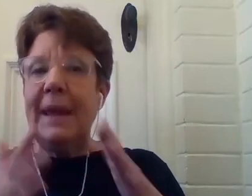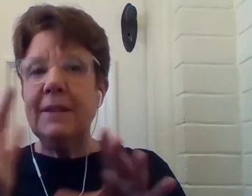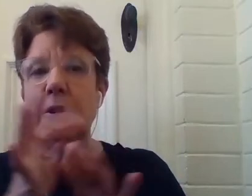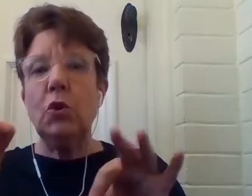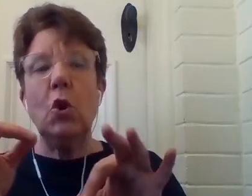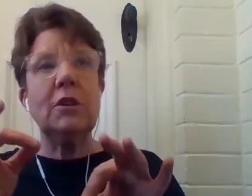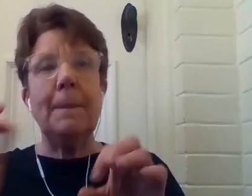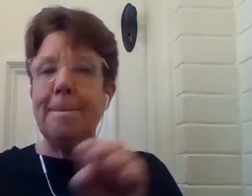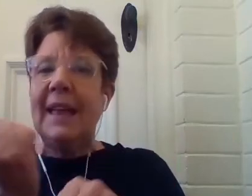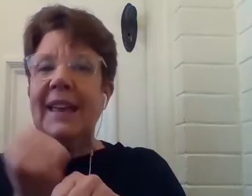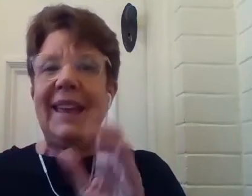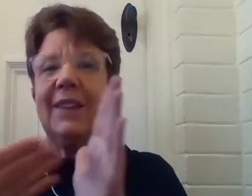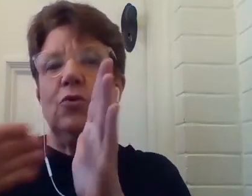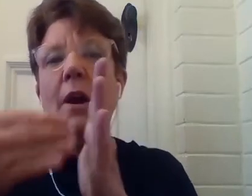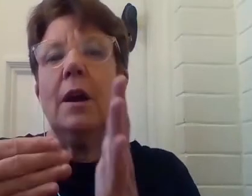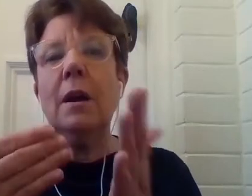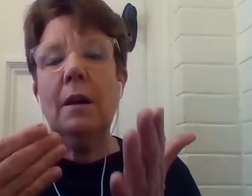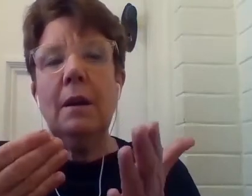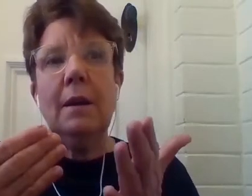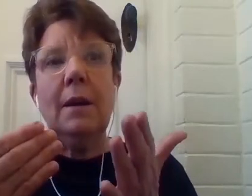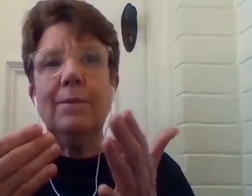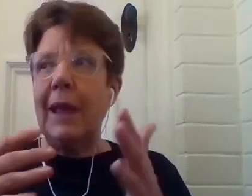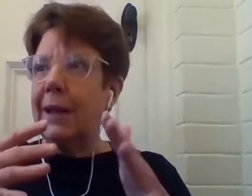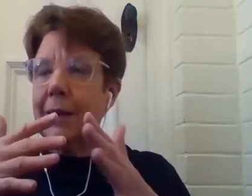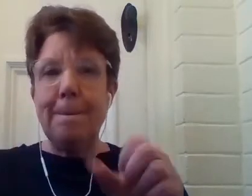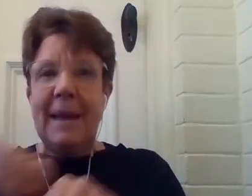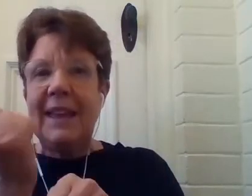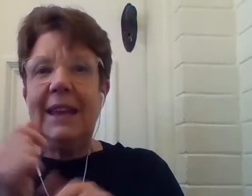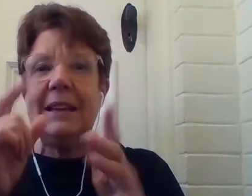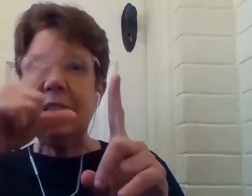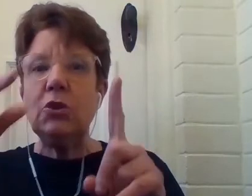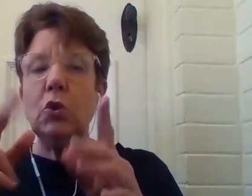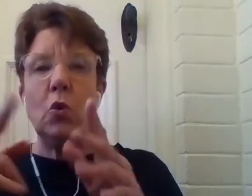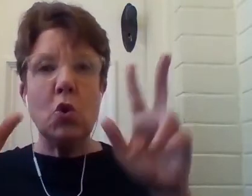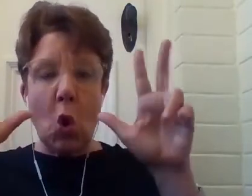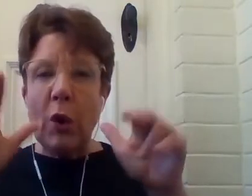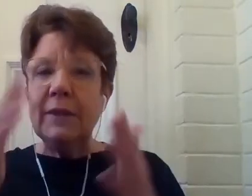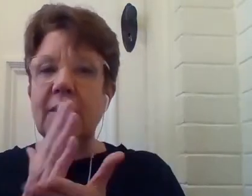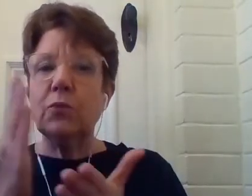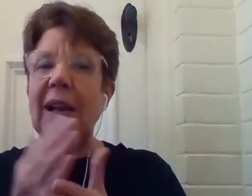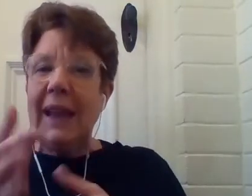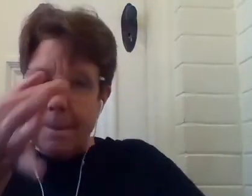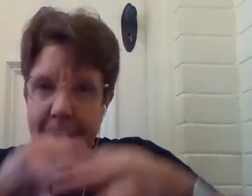picture, digital noise. It's very, vrn very focused, very empathetic and it's very thoughtful. I think that's the key to building these